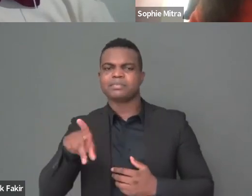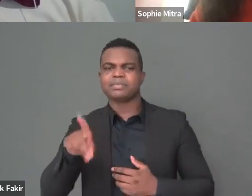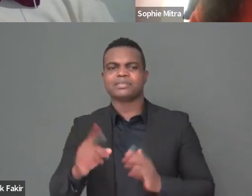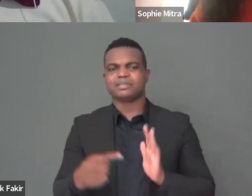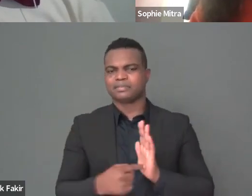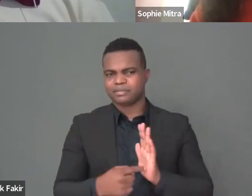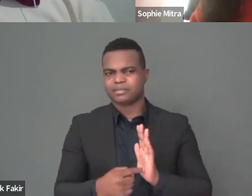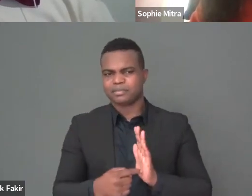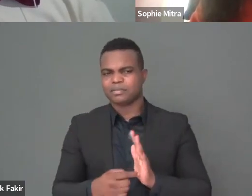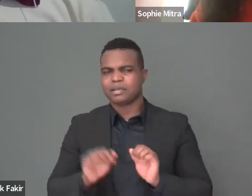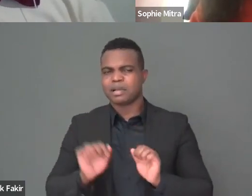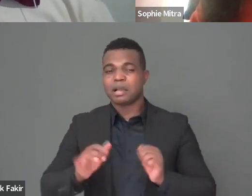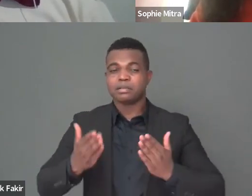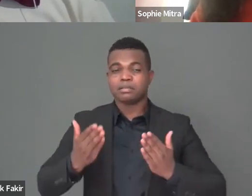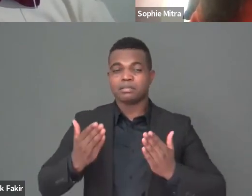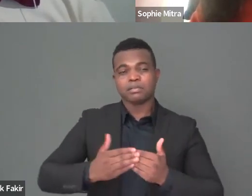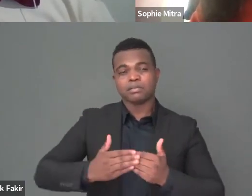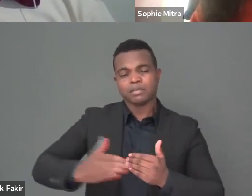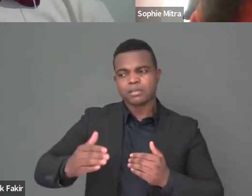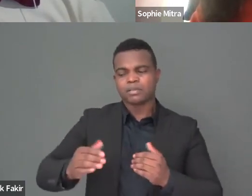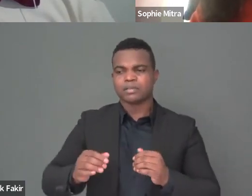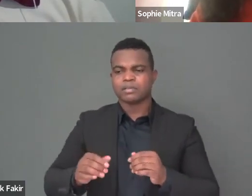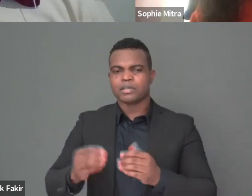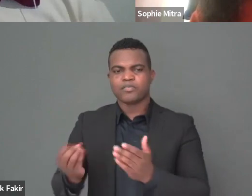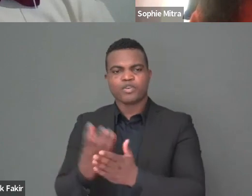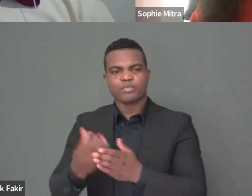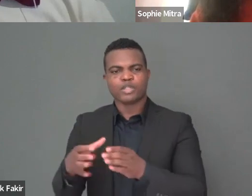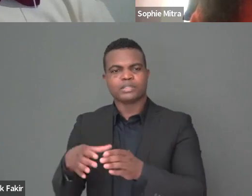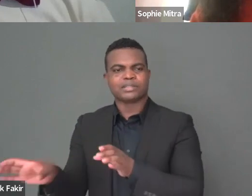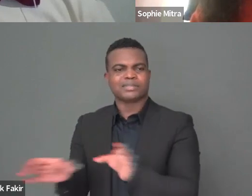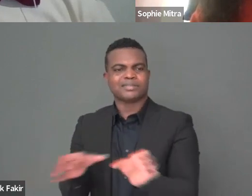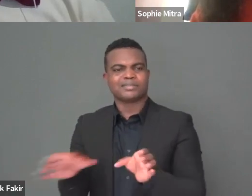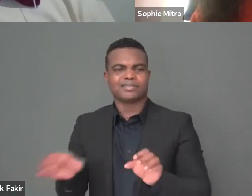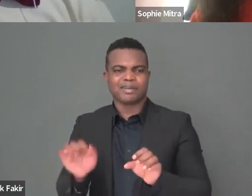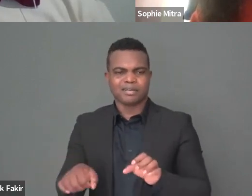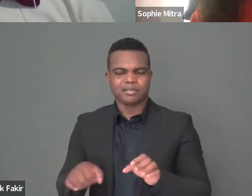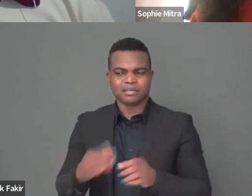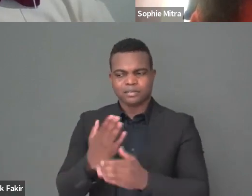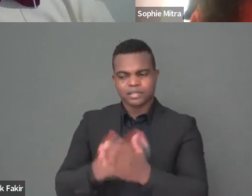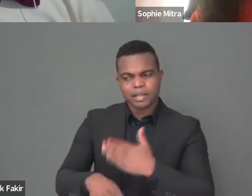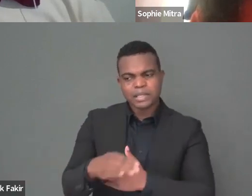Sophie Mitra: So we also do multi dimensional analysis at the individual level, and that means we consider.